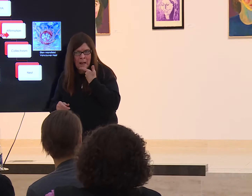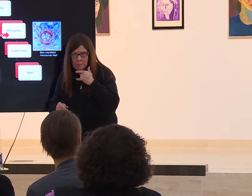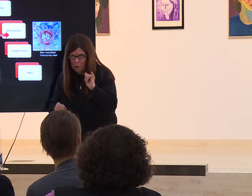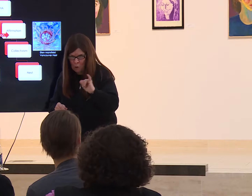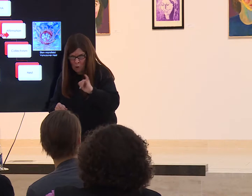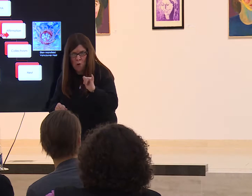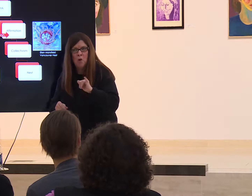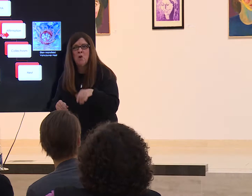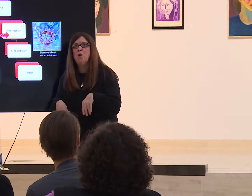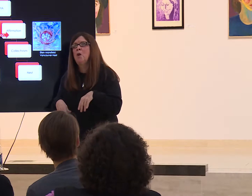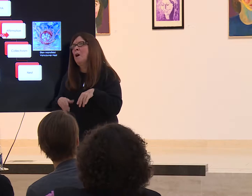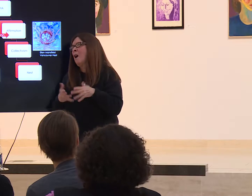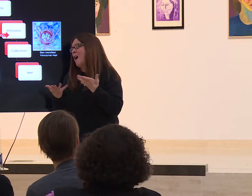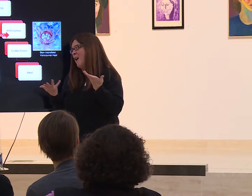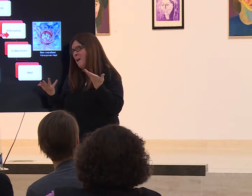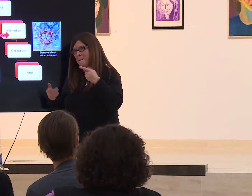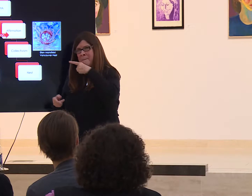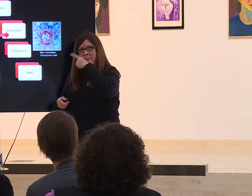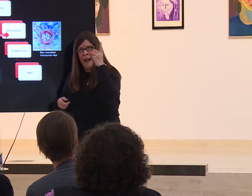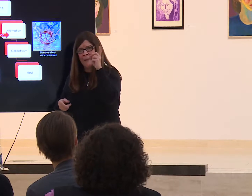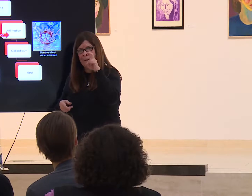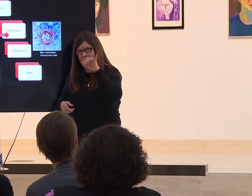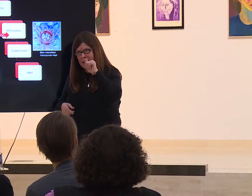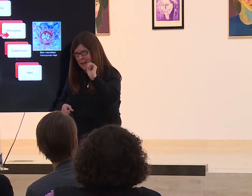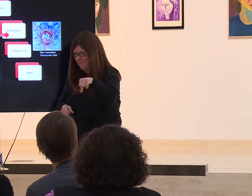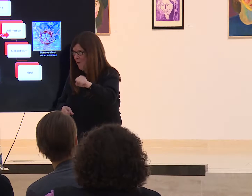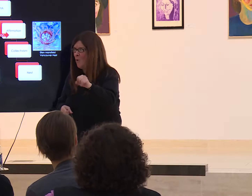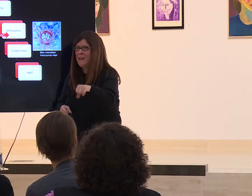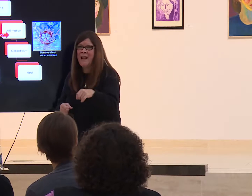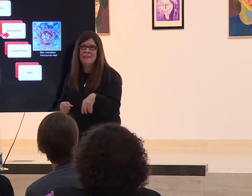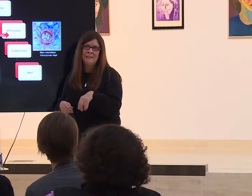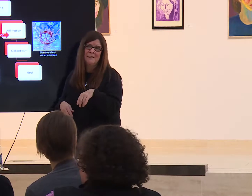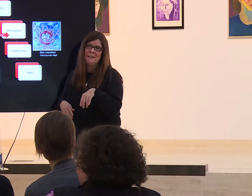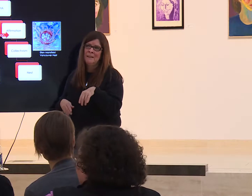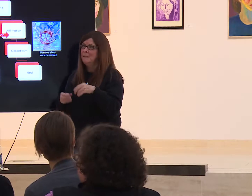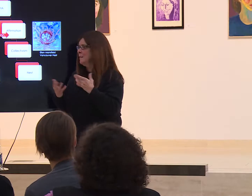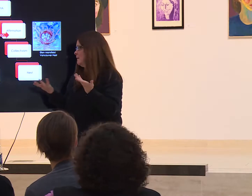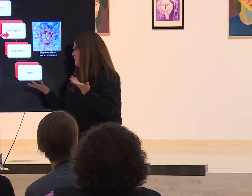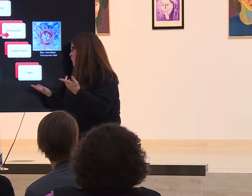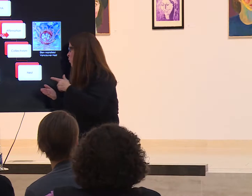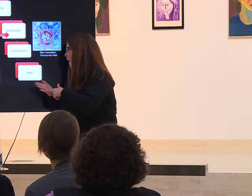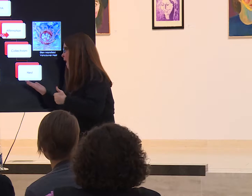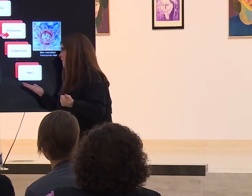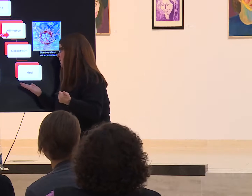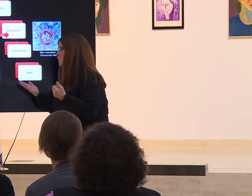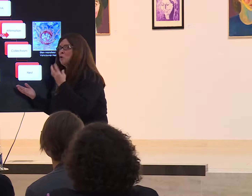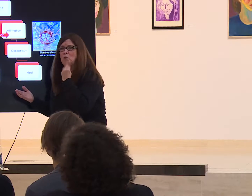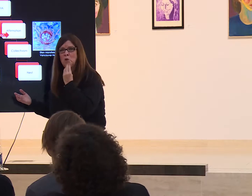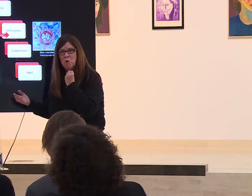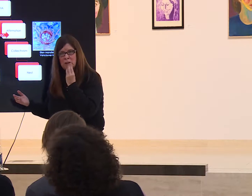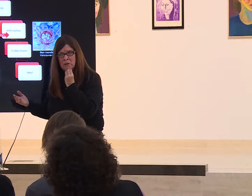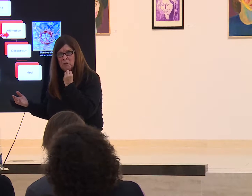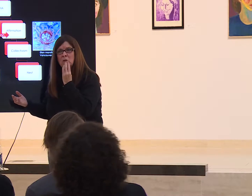It incorporates all sorts of intersectional identities. It can be the LGBT community,